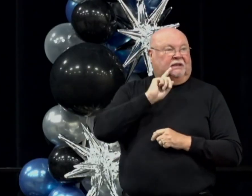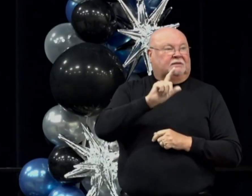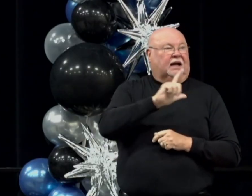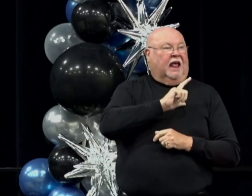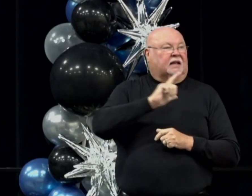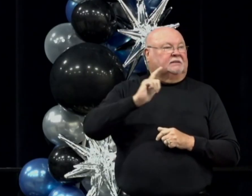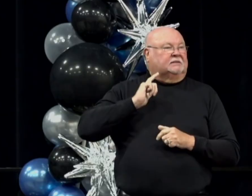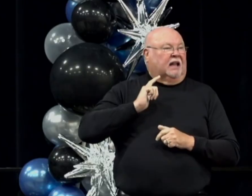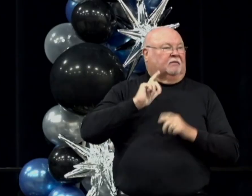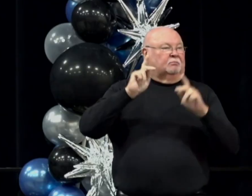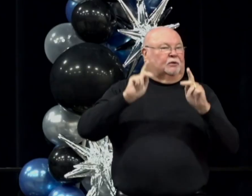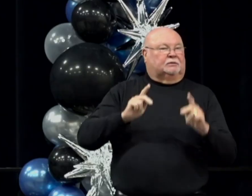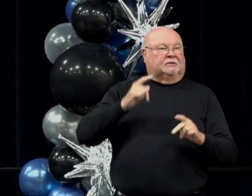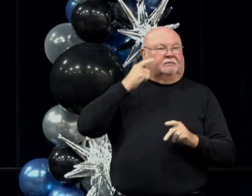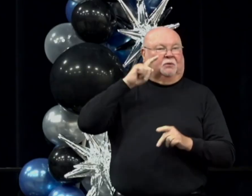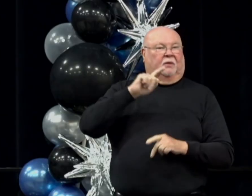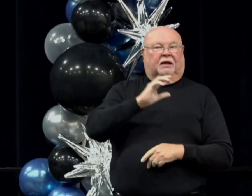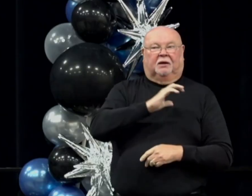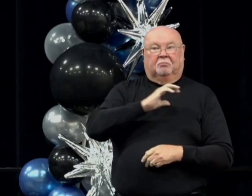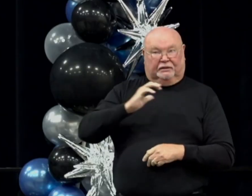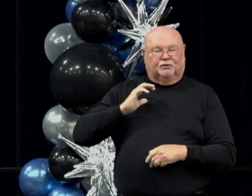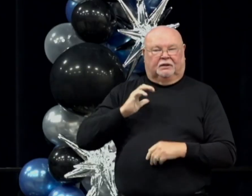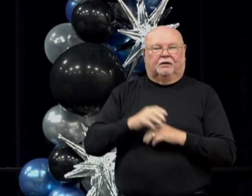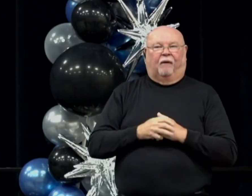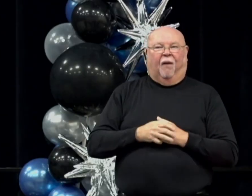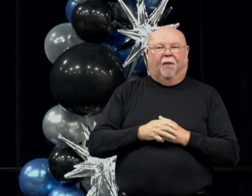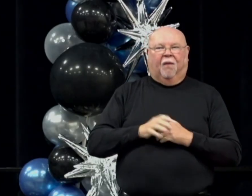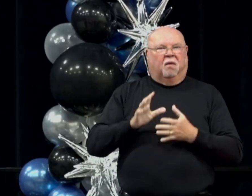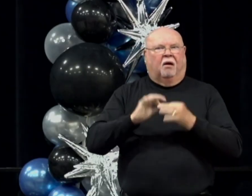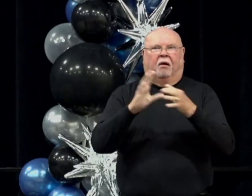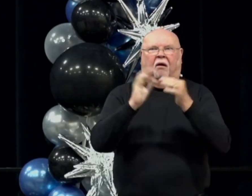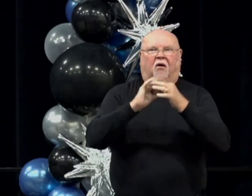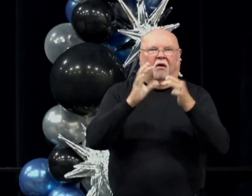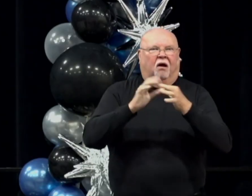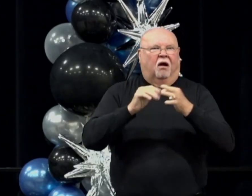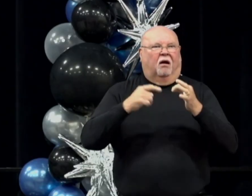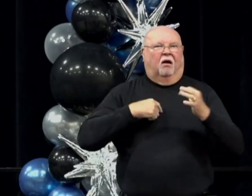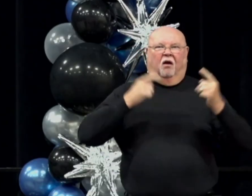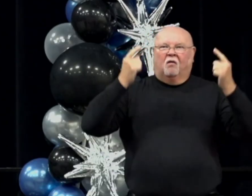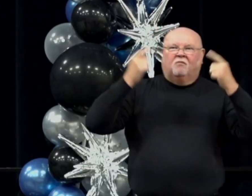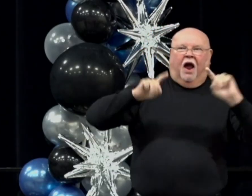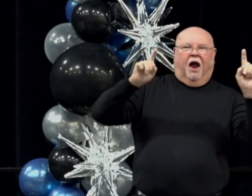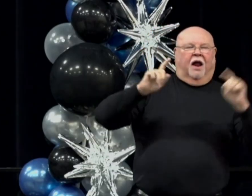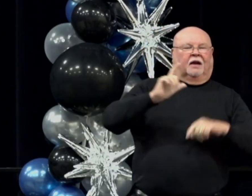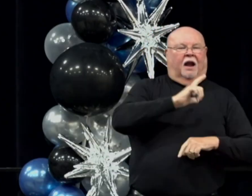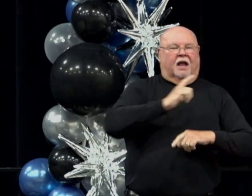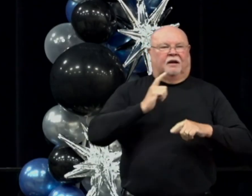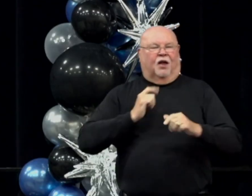who is the legislative person for the Commission, and we were talking about how finally the